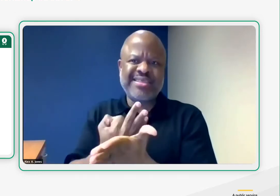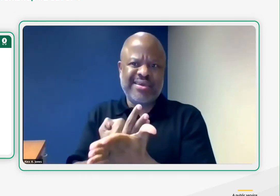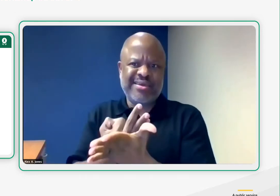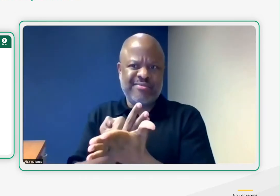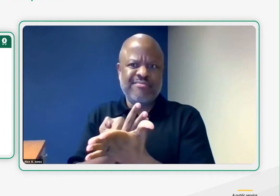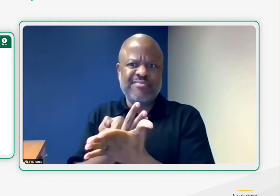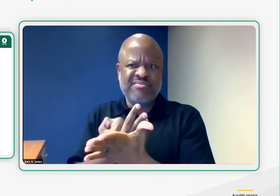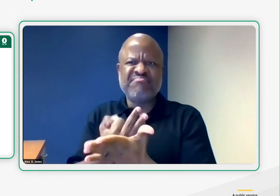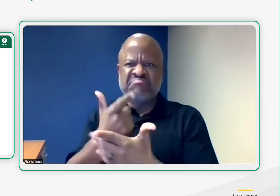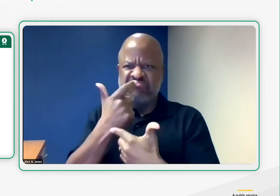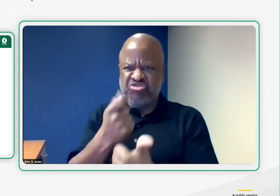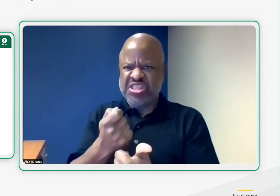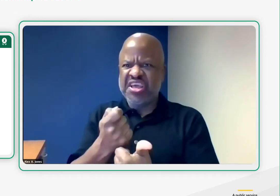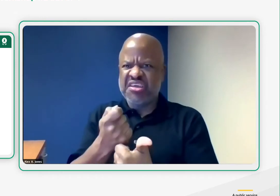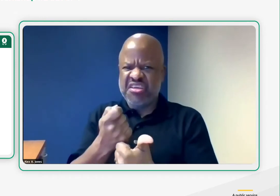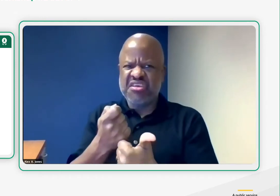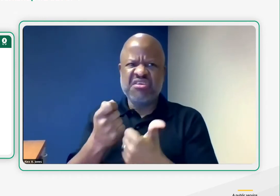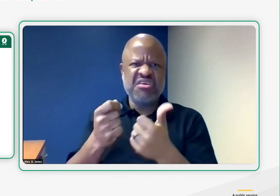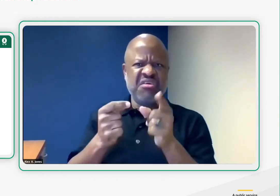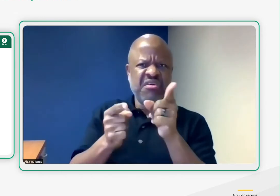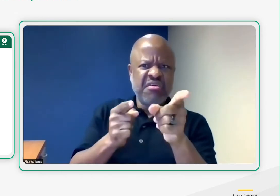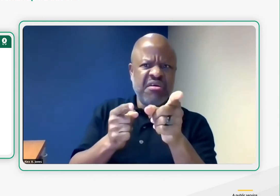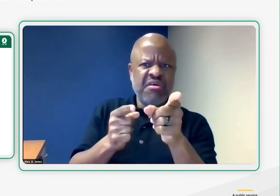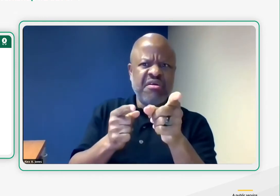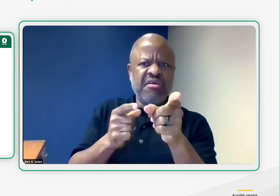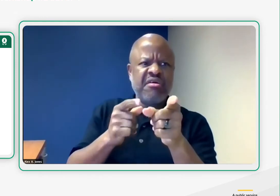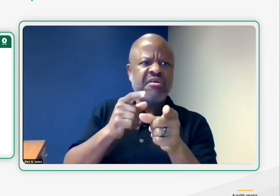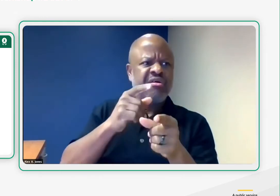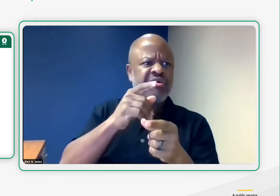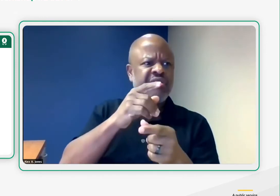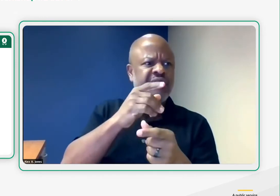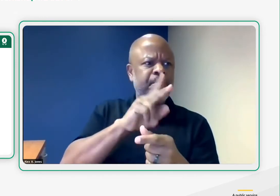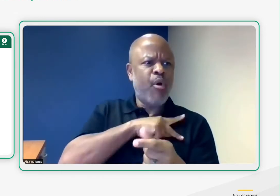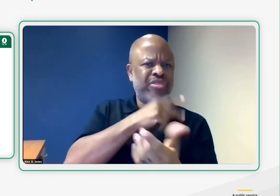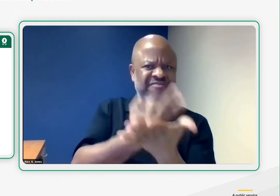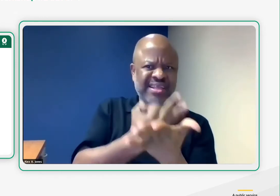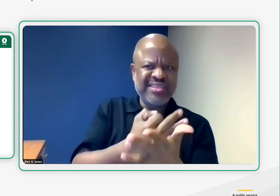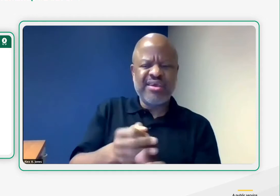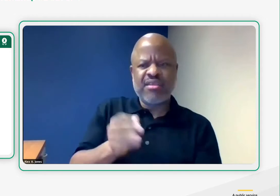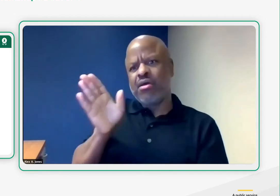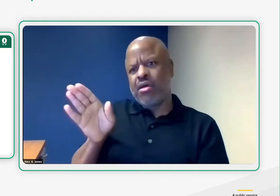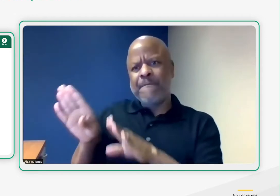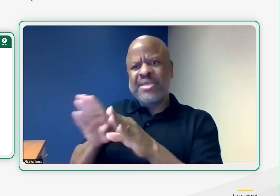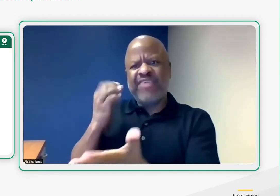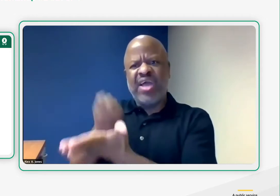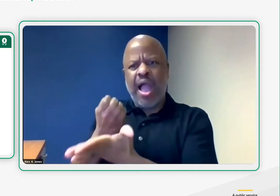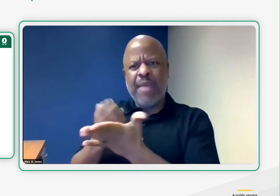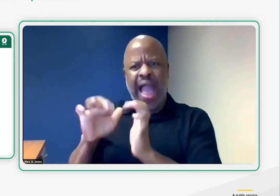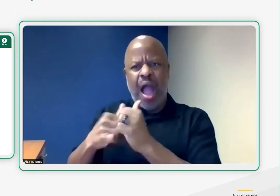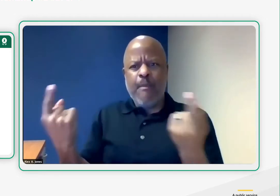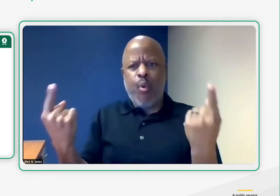And I think this is a really interesting topic because there's a difference between behavioral